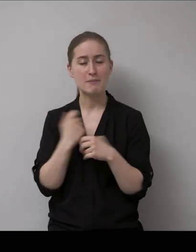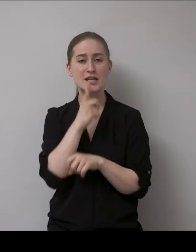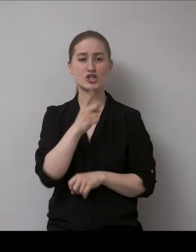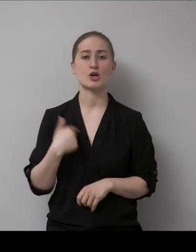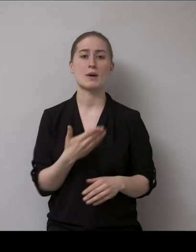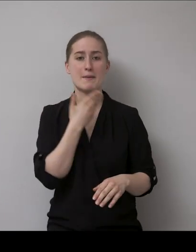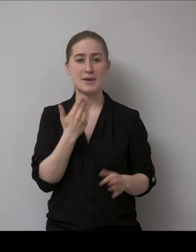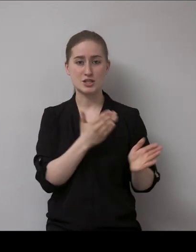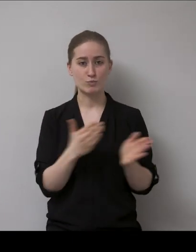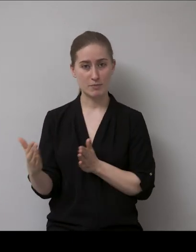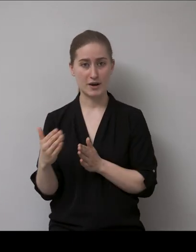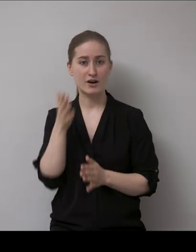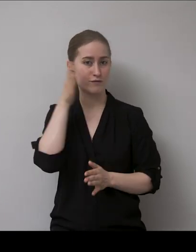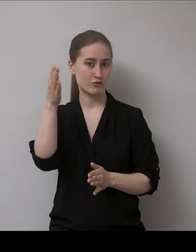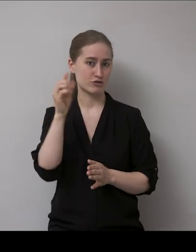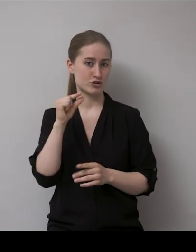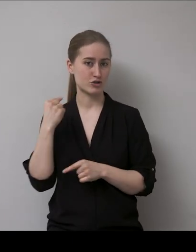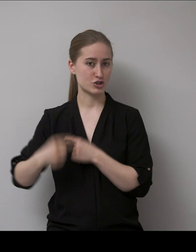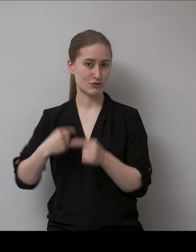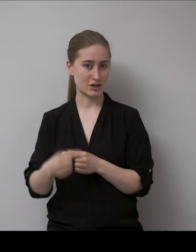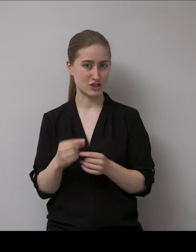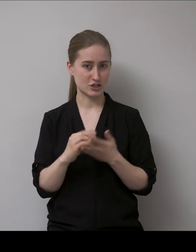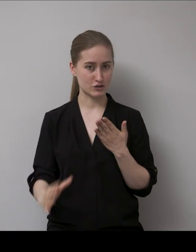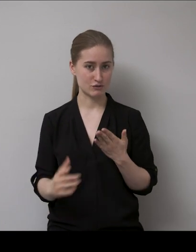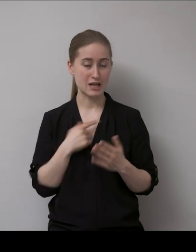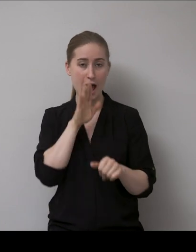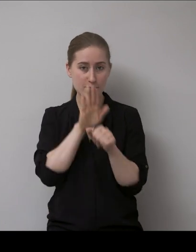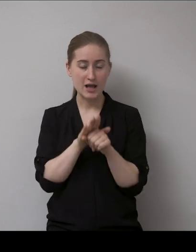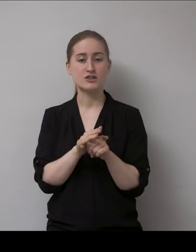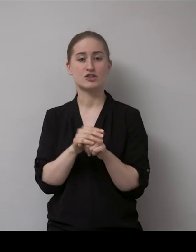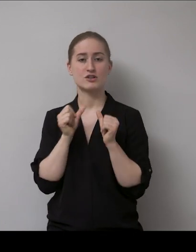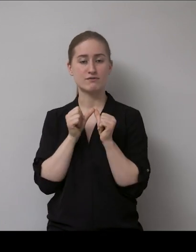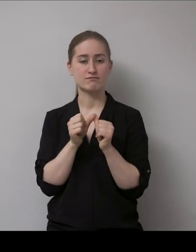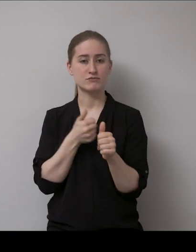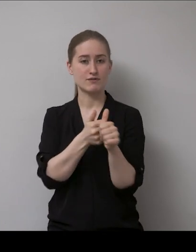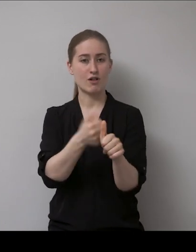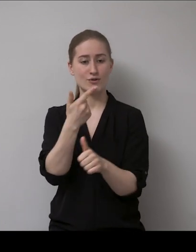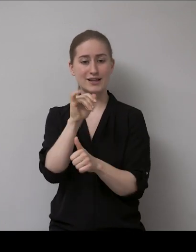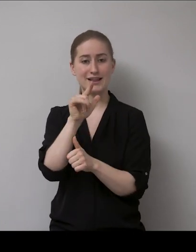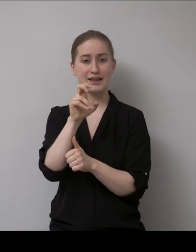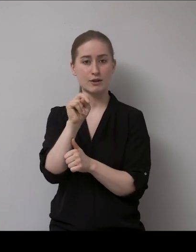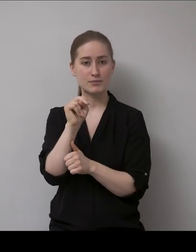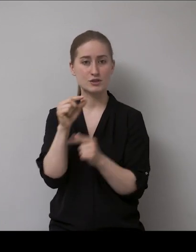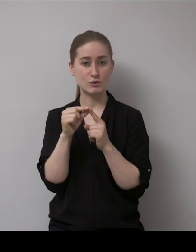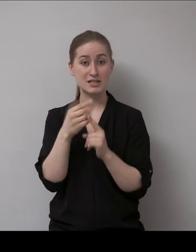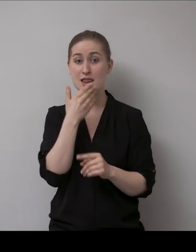future generations of students. I pledge us to live by Gilman's words. "The best teachers are usually those who are free,